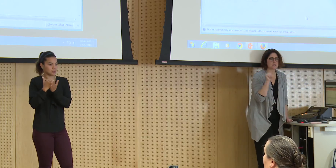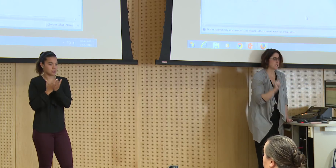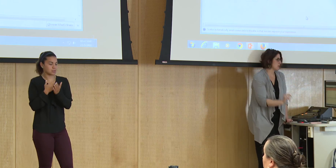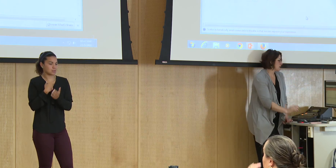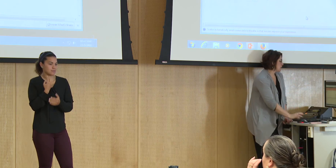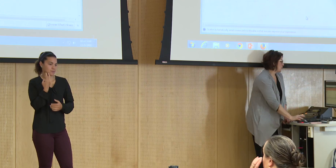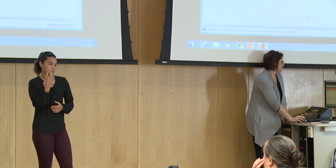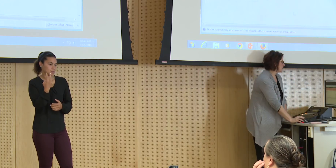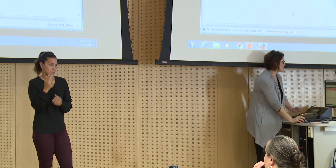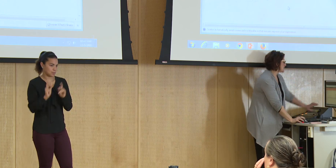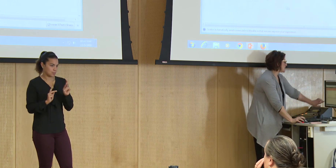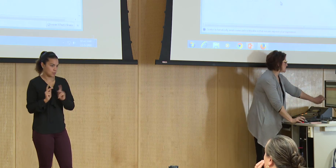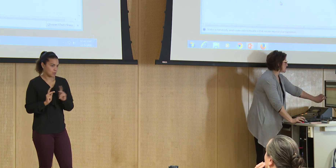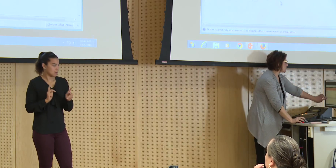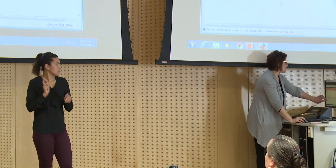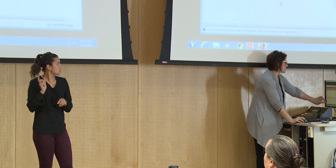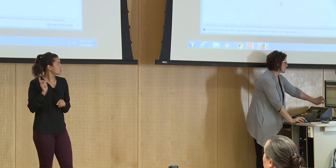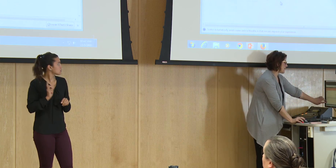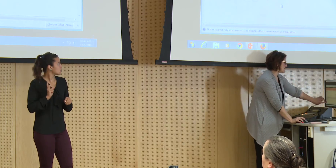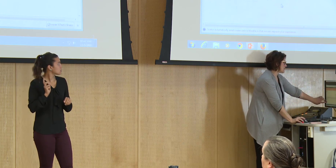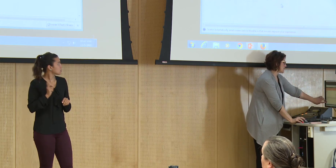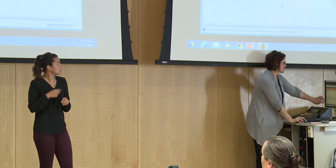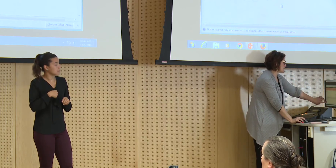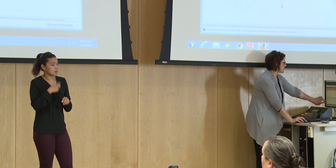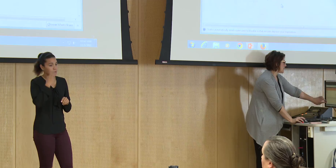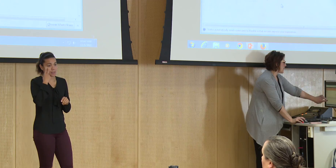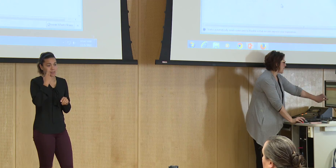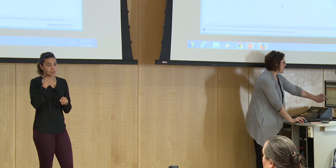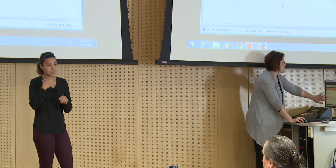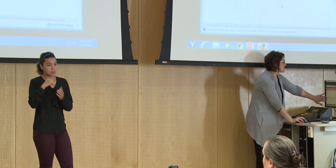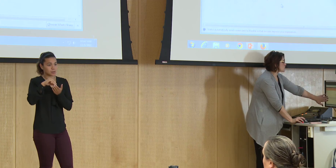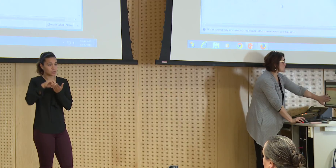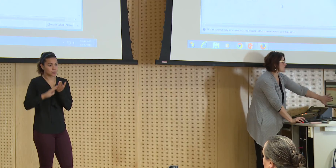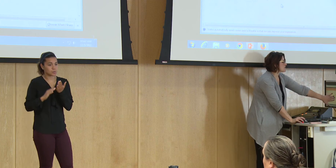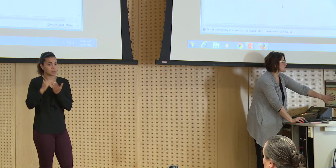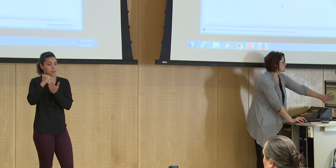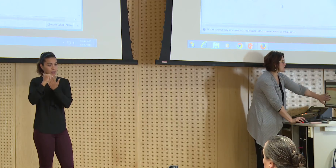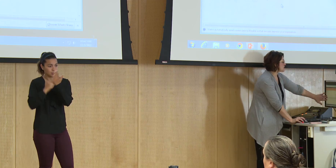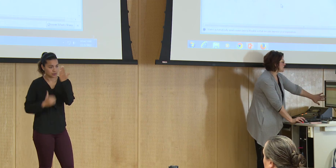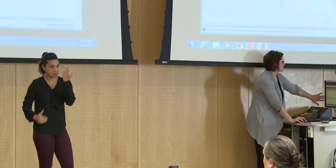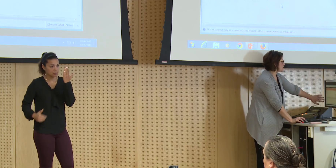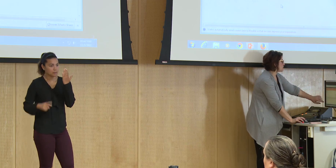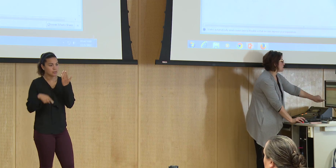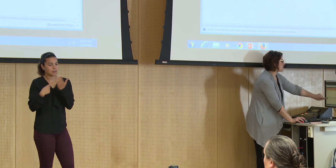But what I would see is my student class list and then, in sort of this spreadsheet view,